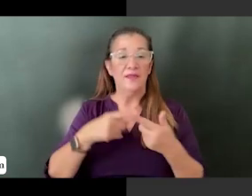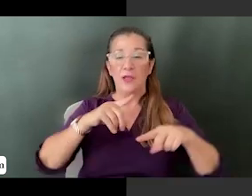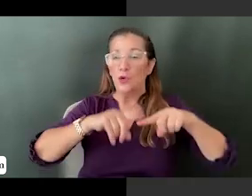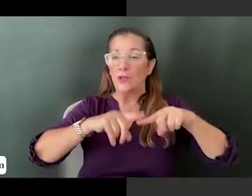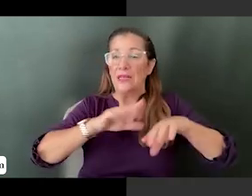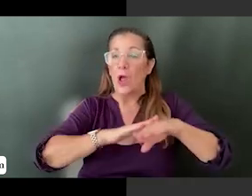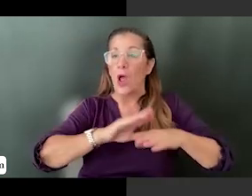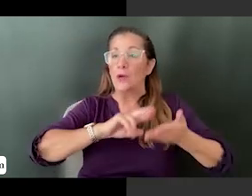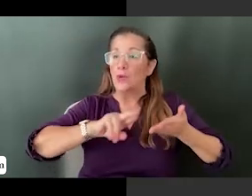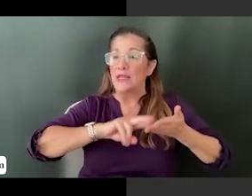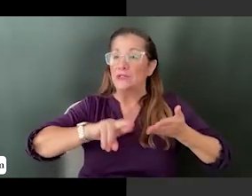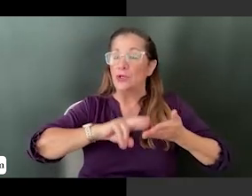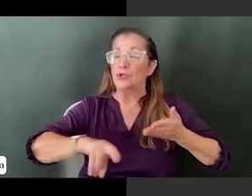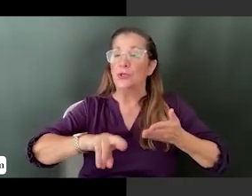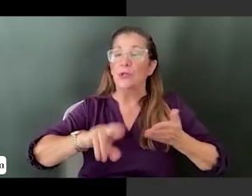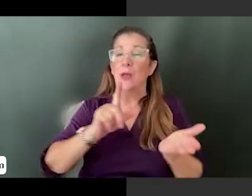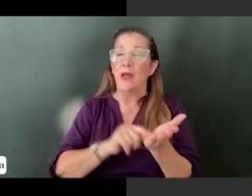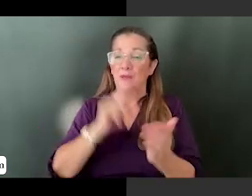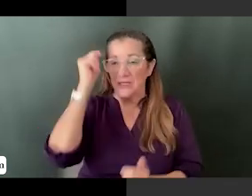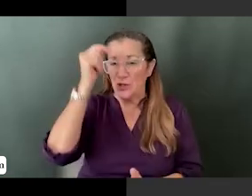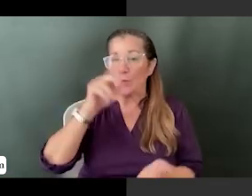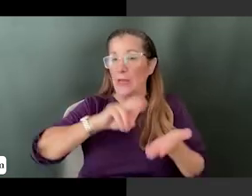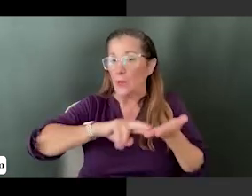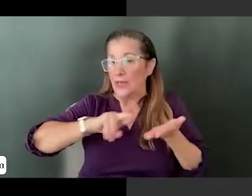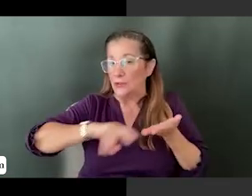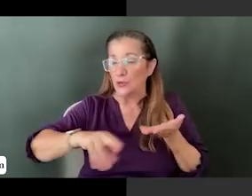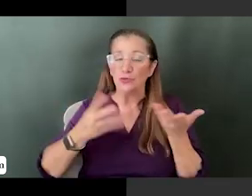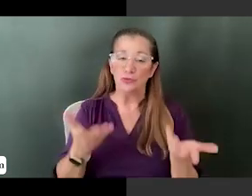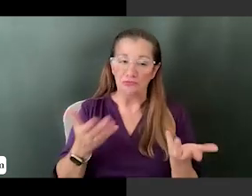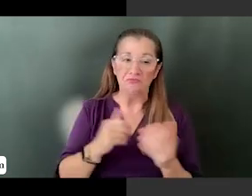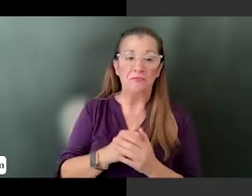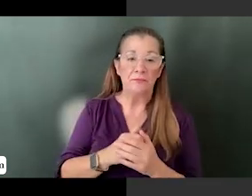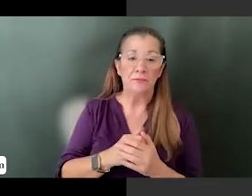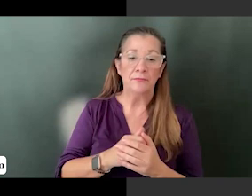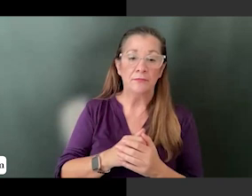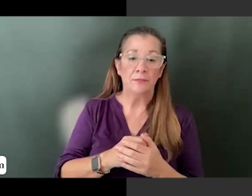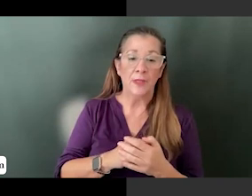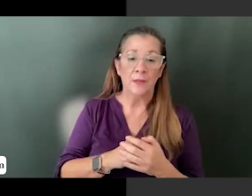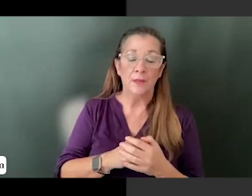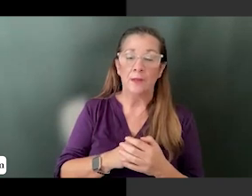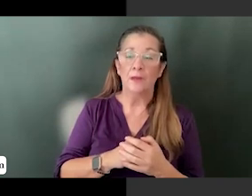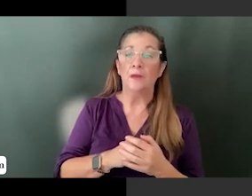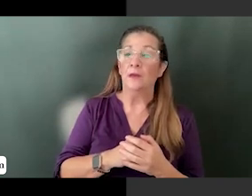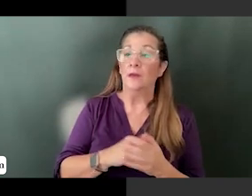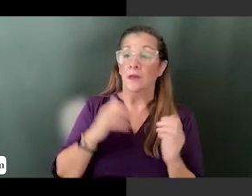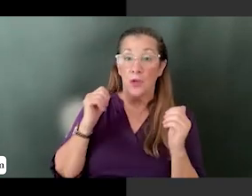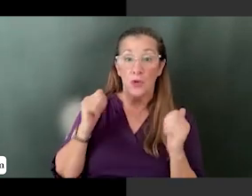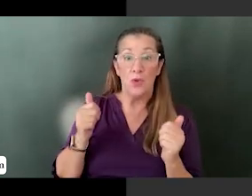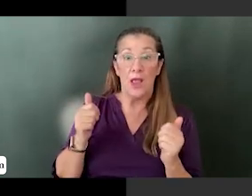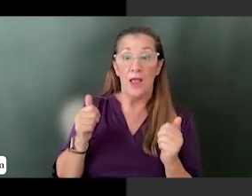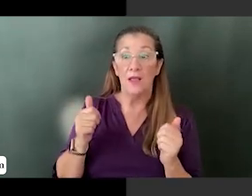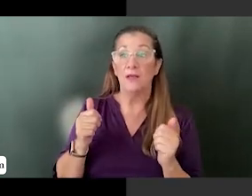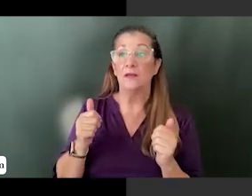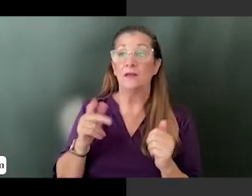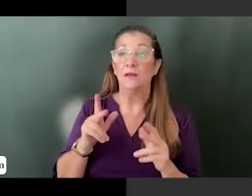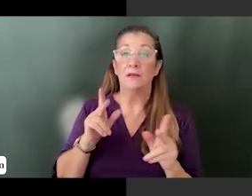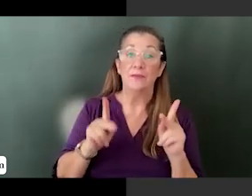You're leaning on published theory and research. Which everyone doesn't expect from accessibility experts.